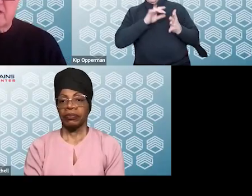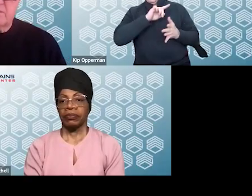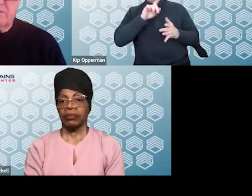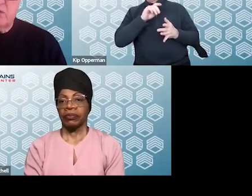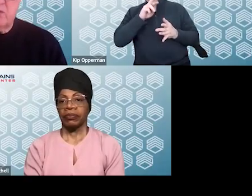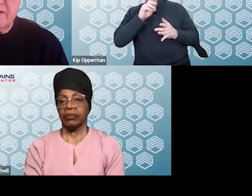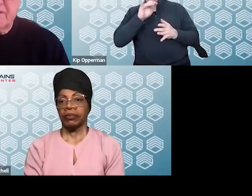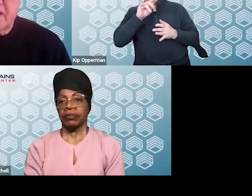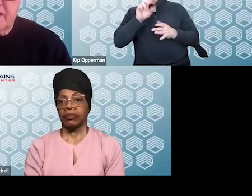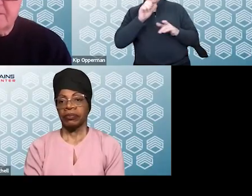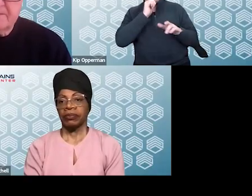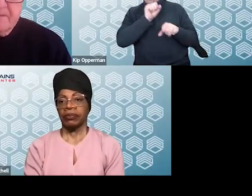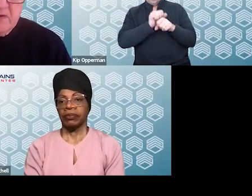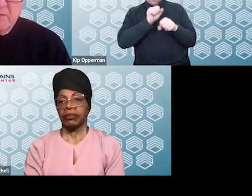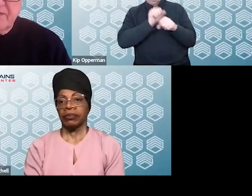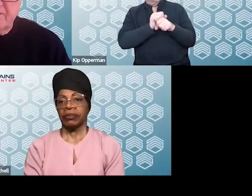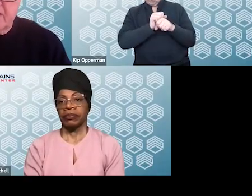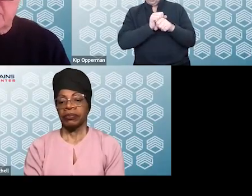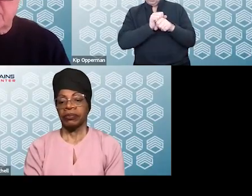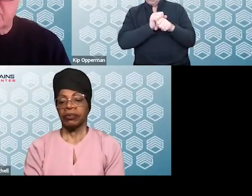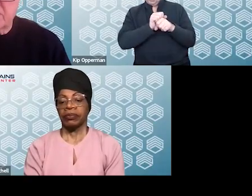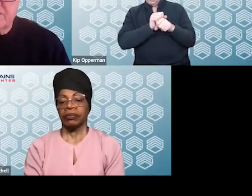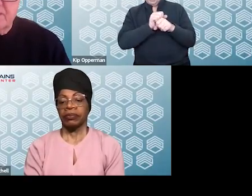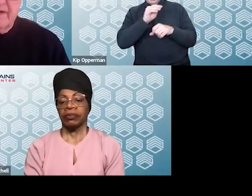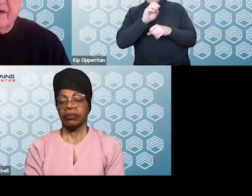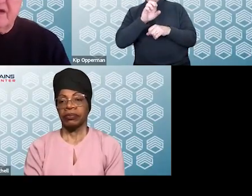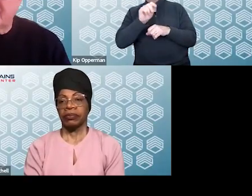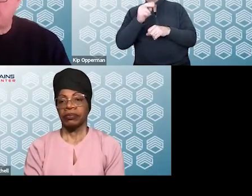for treating people with methamphetamine use.